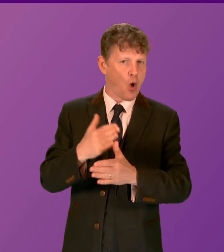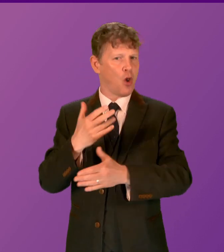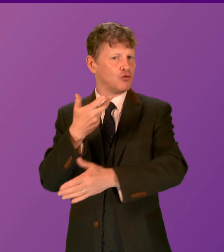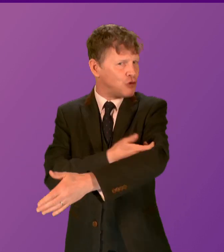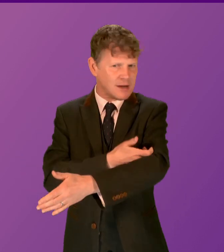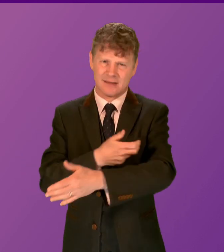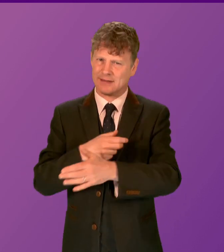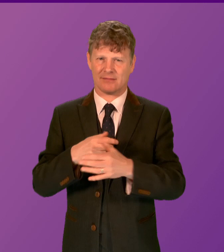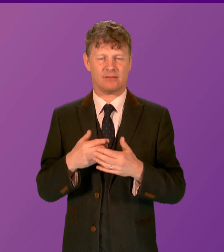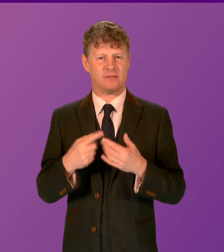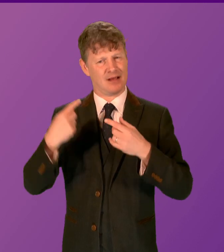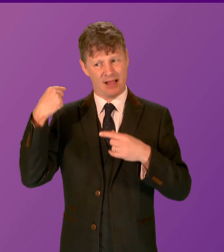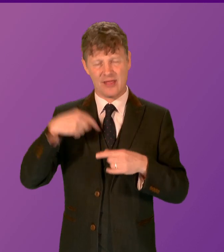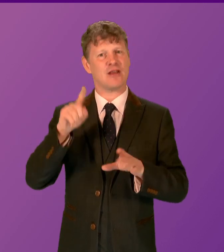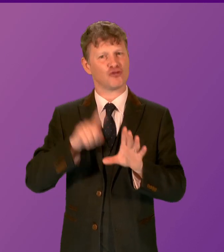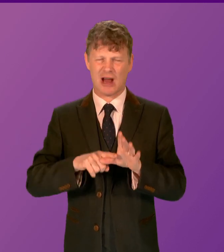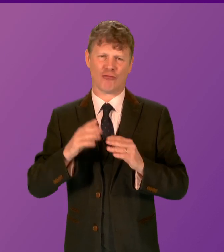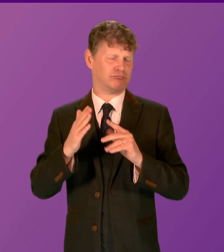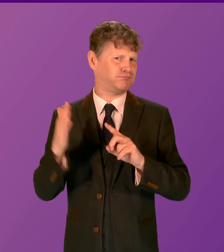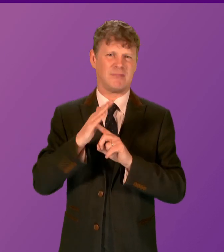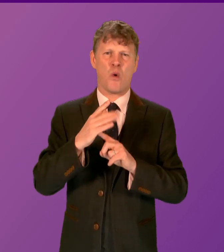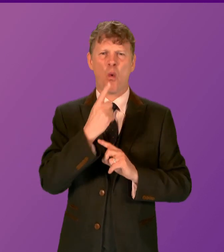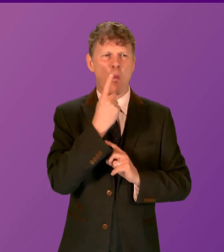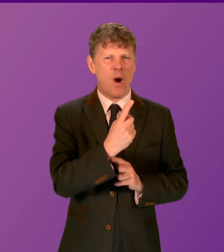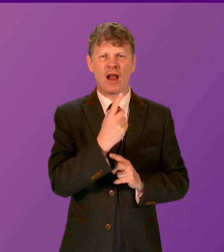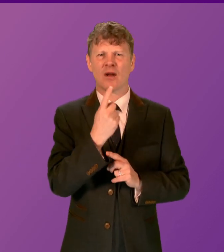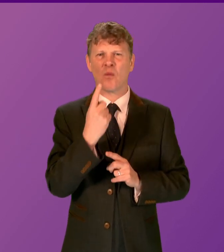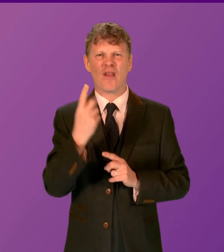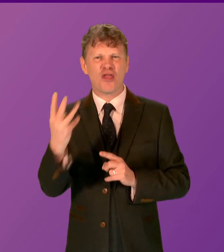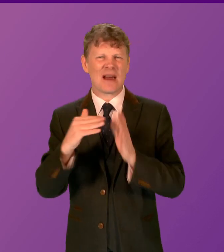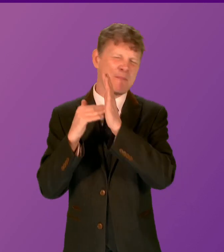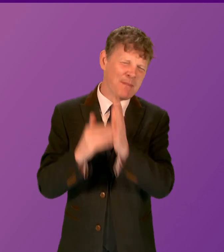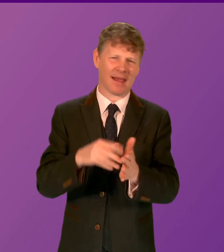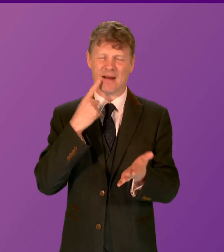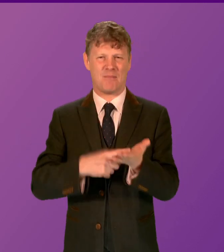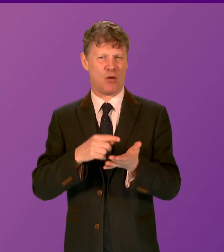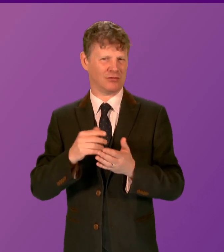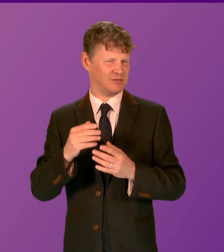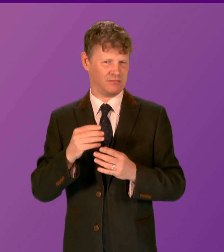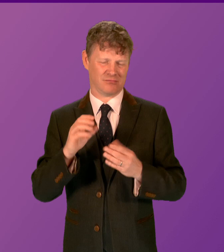and this year there has been record funding of £130 million for alcohol and drugs partnerships.